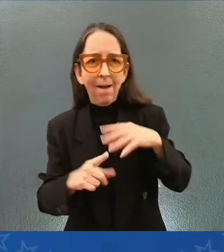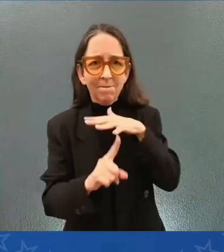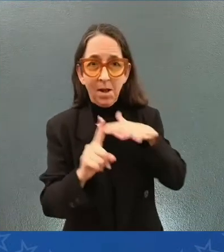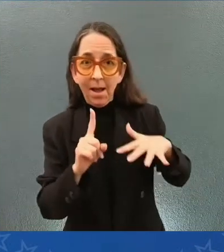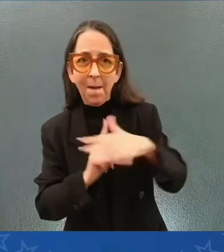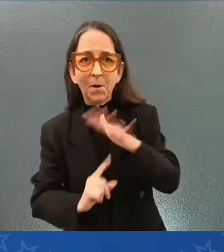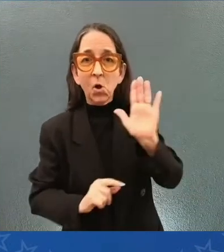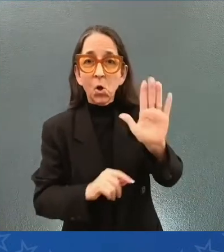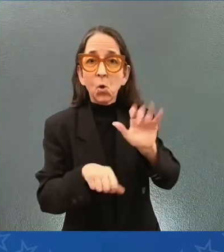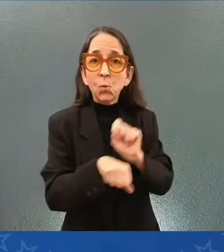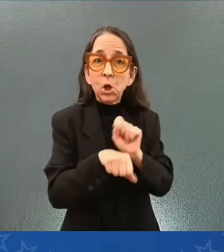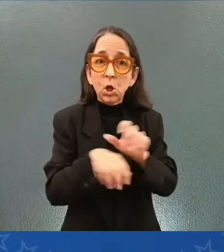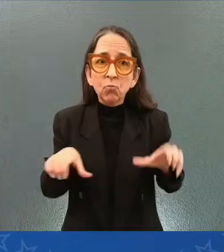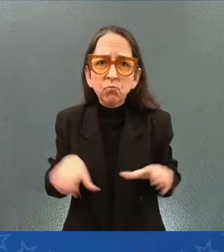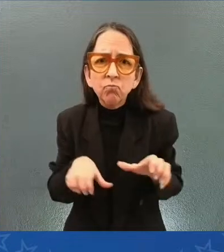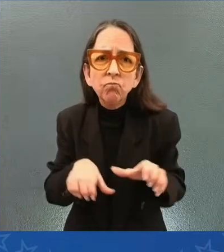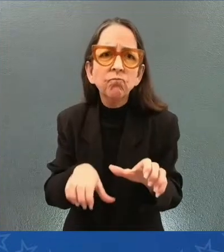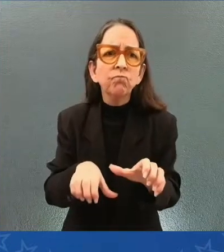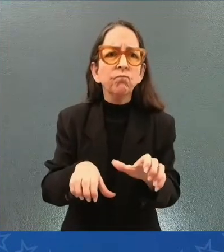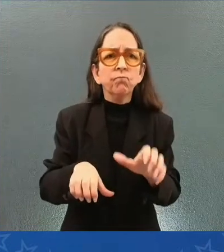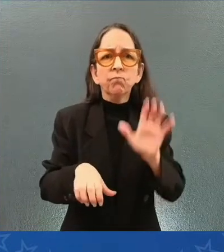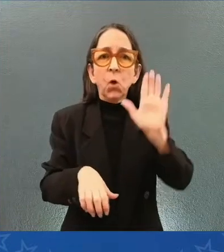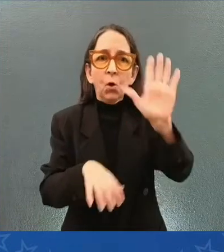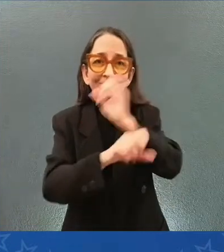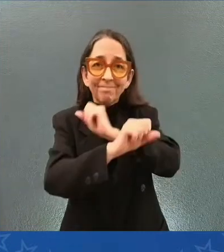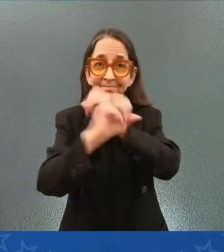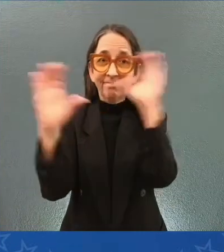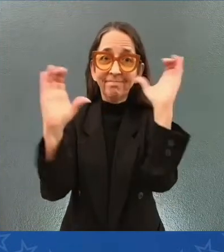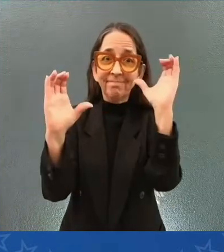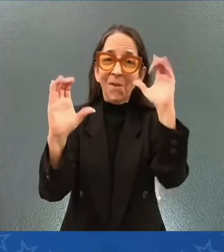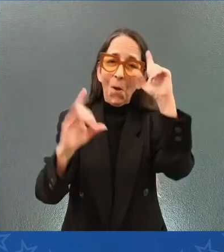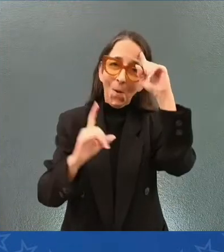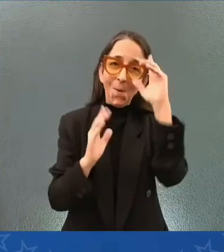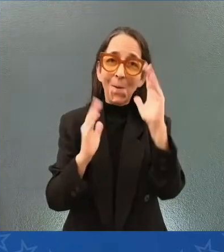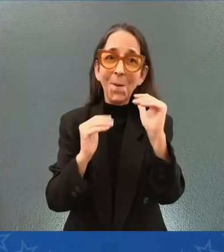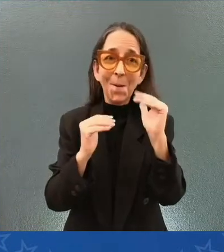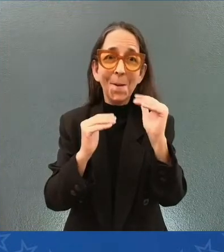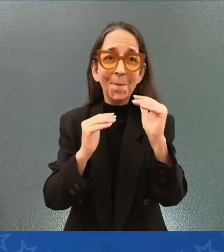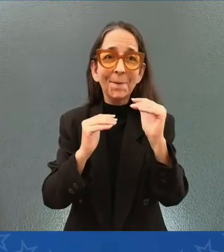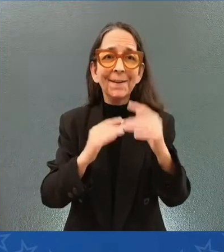have mobilized a global movement to protect the planet. Above all, she has taught us